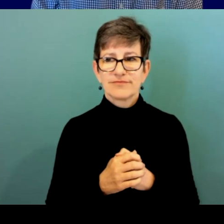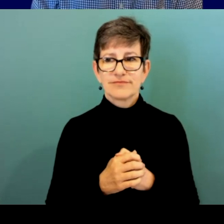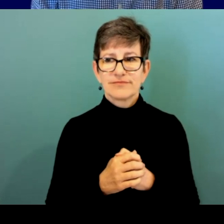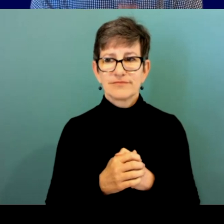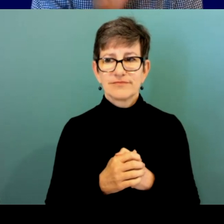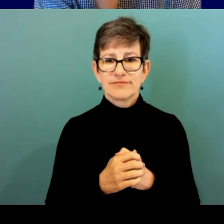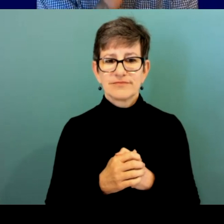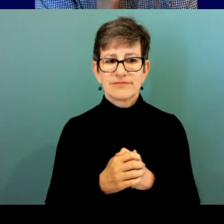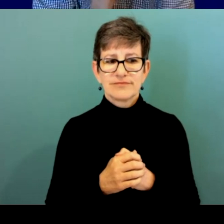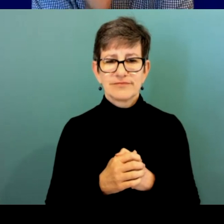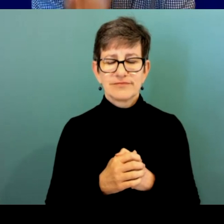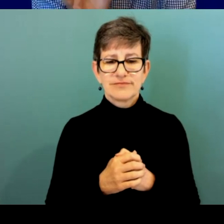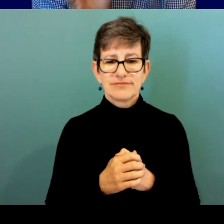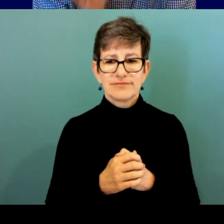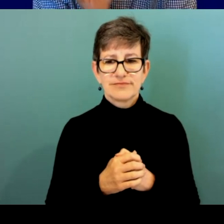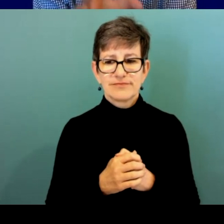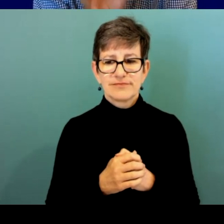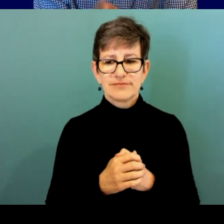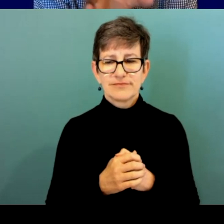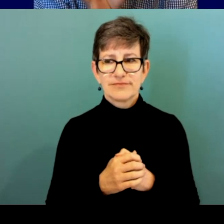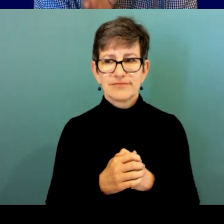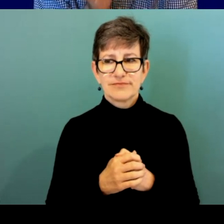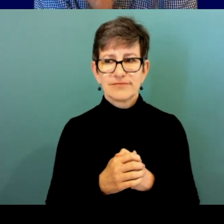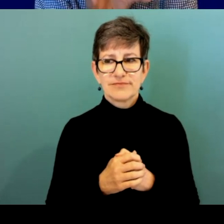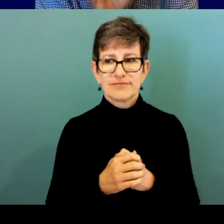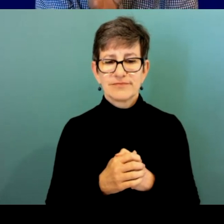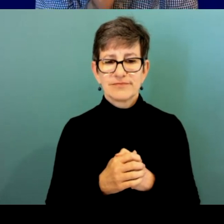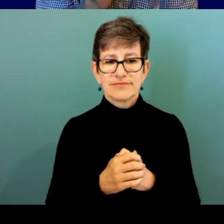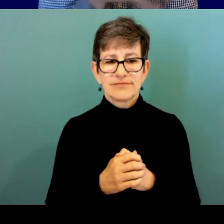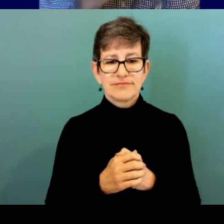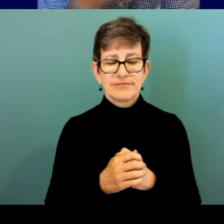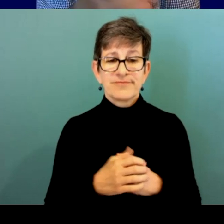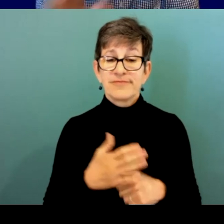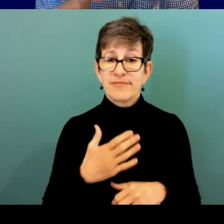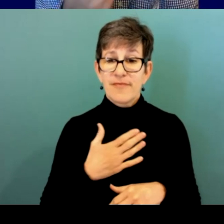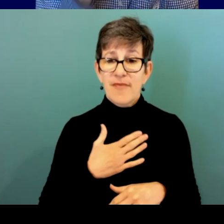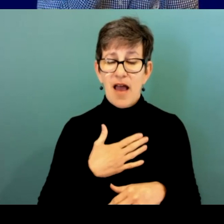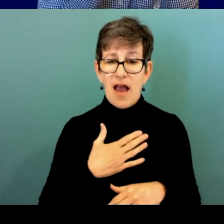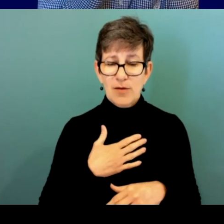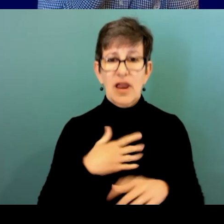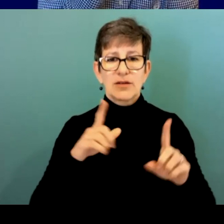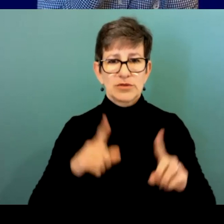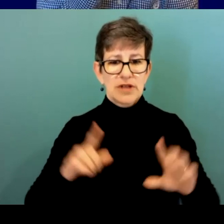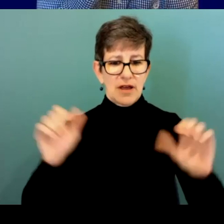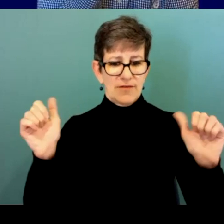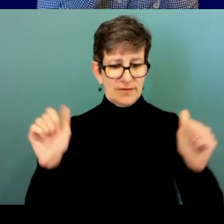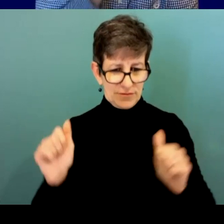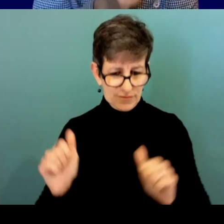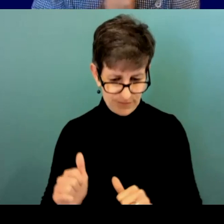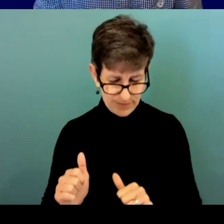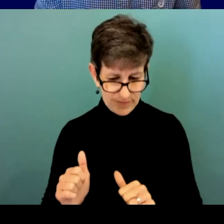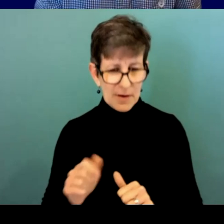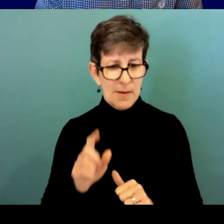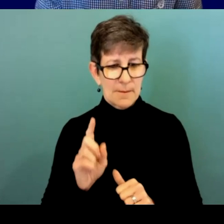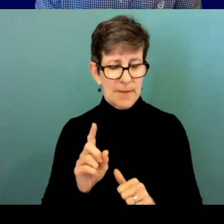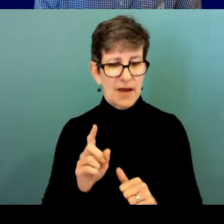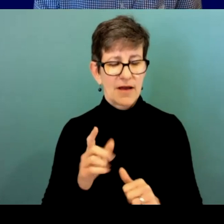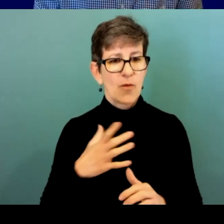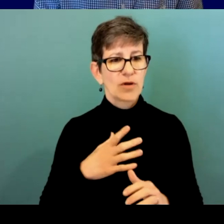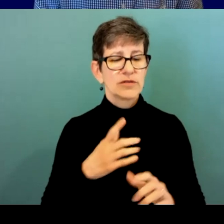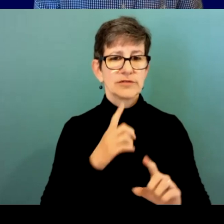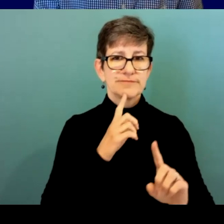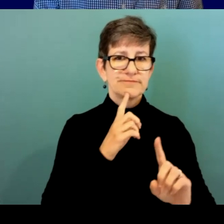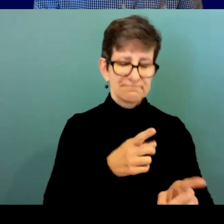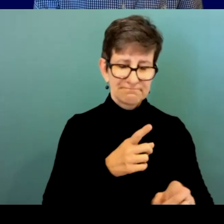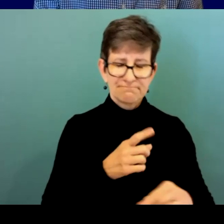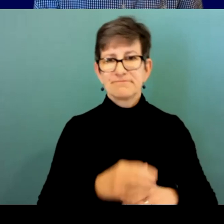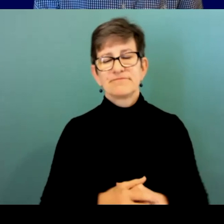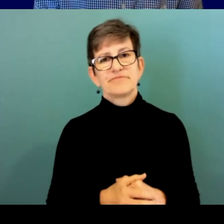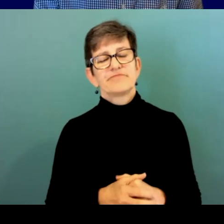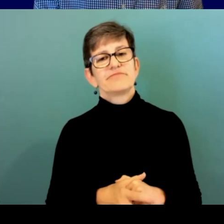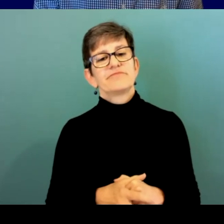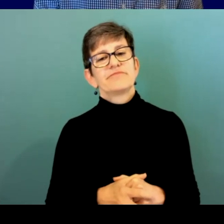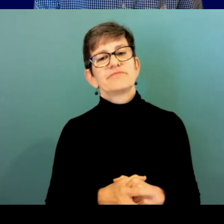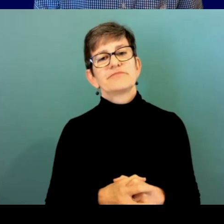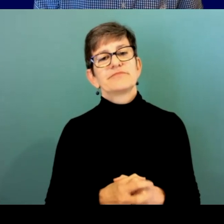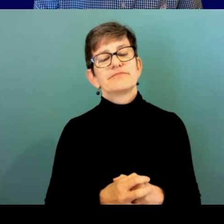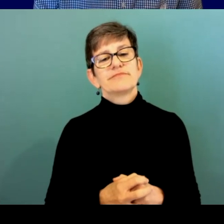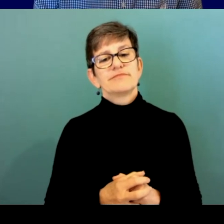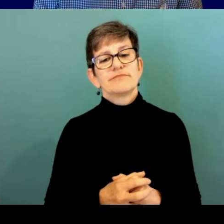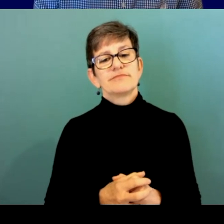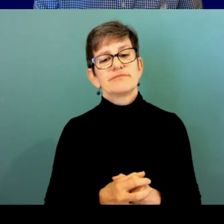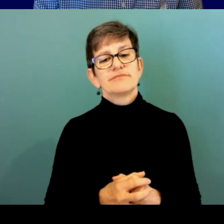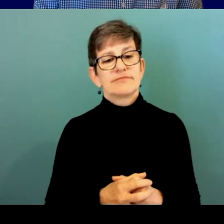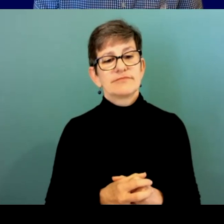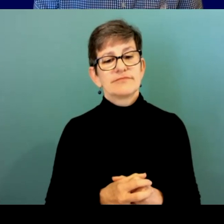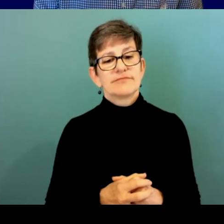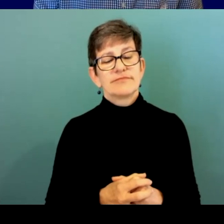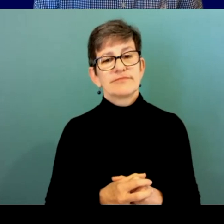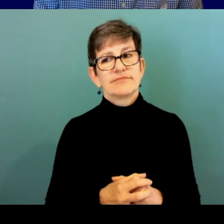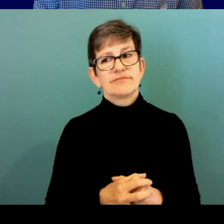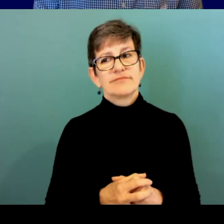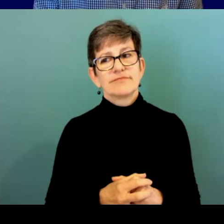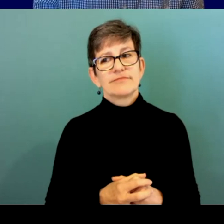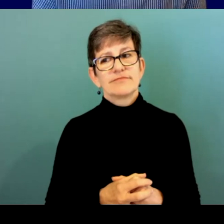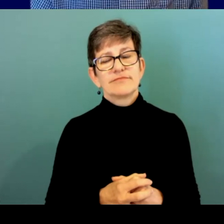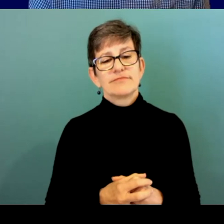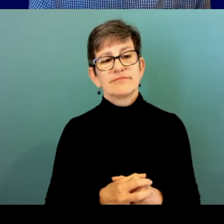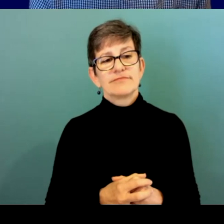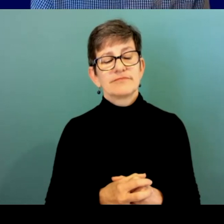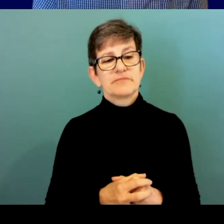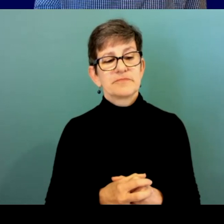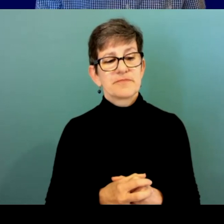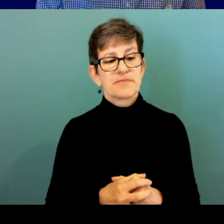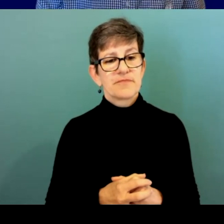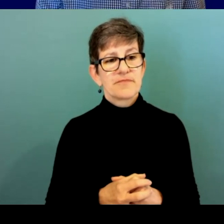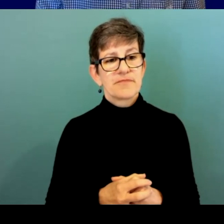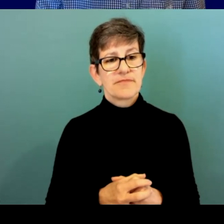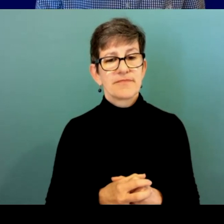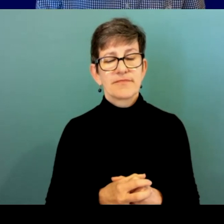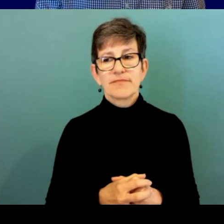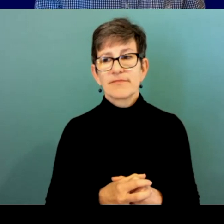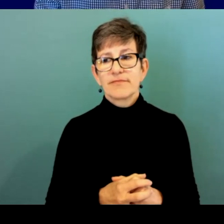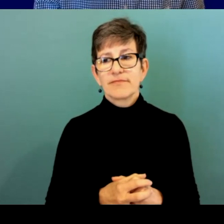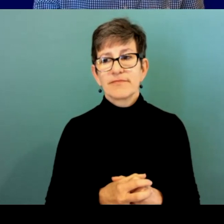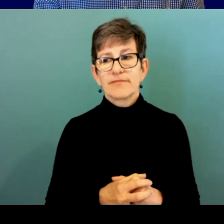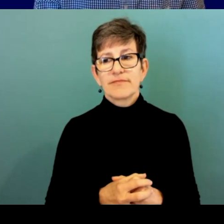I want to start closing down with just mentioning that we might have different perspectives